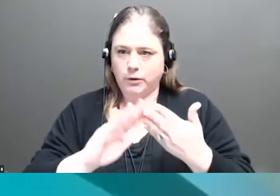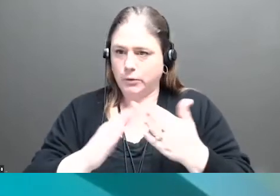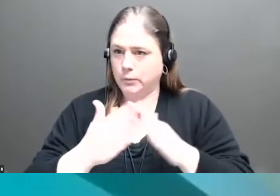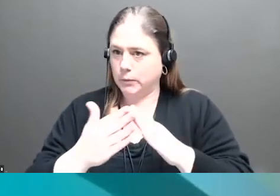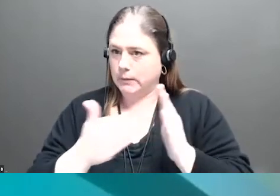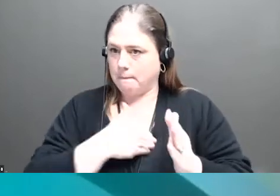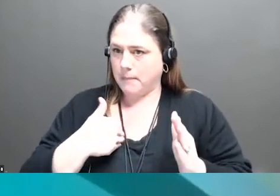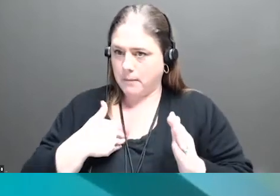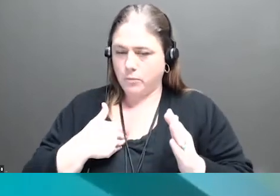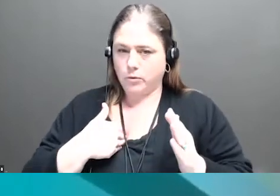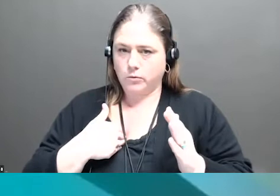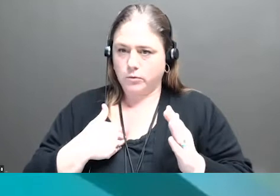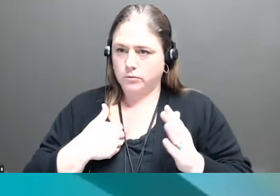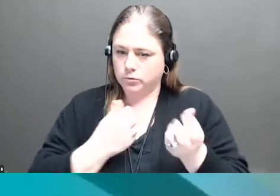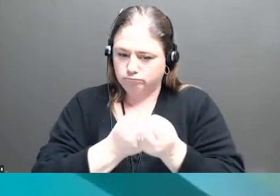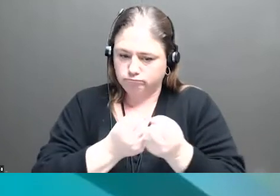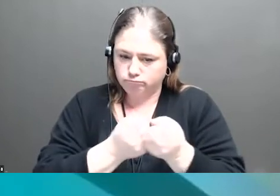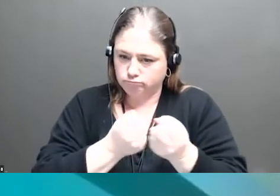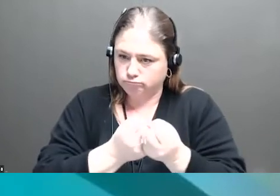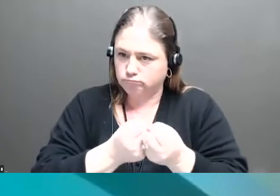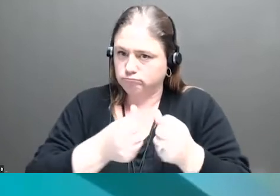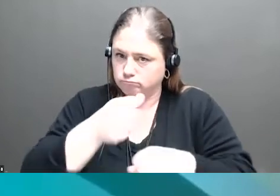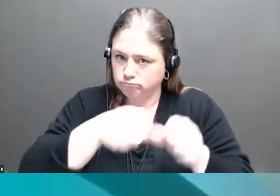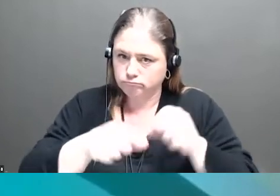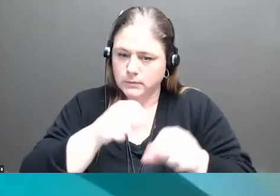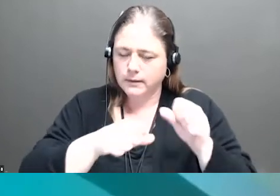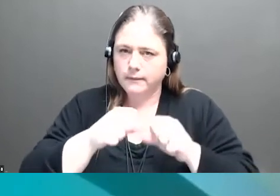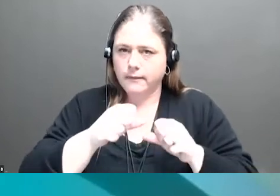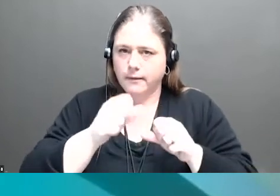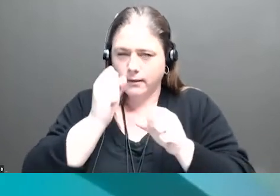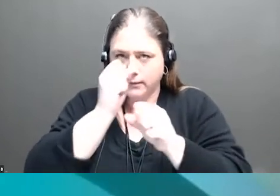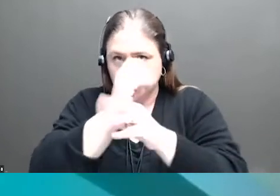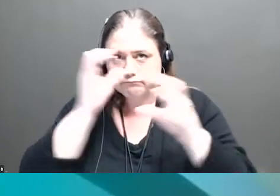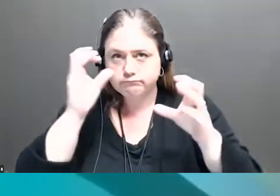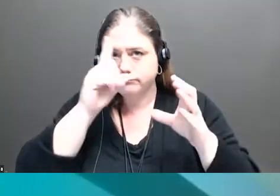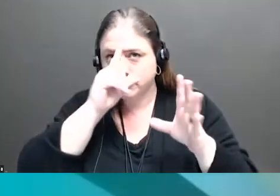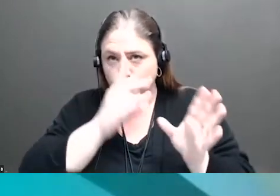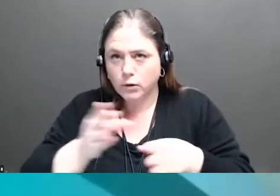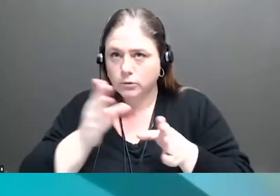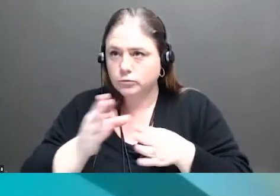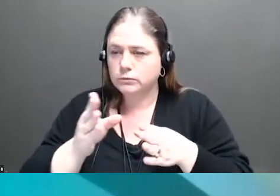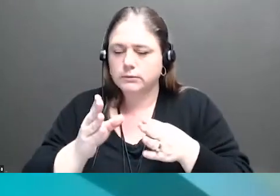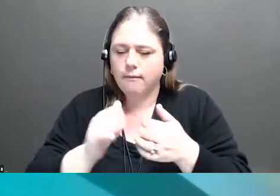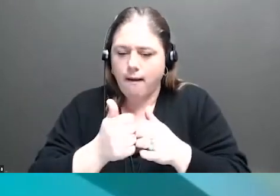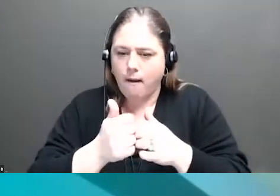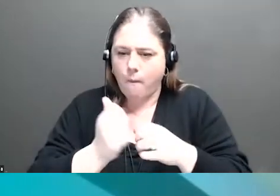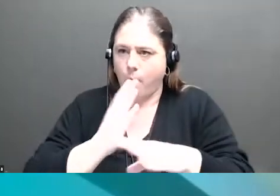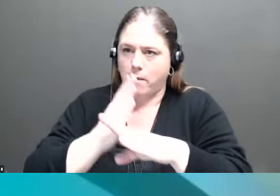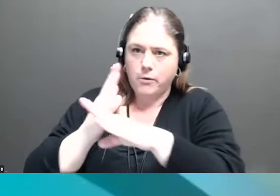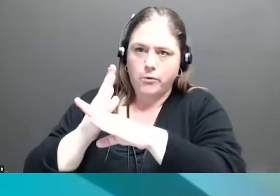strategize in overcoming or dealing with the employment barriers that we ourselves experience.